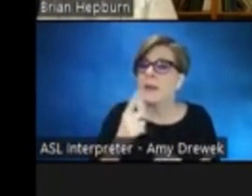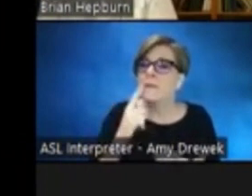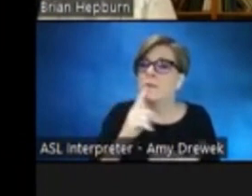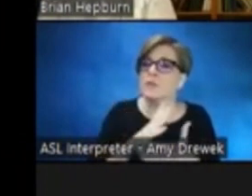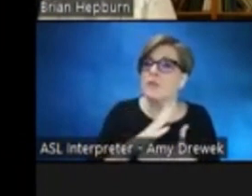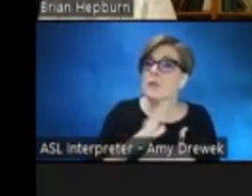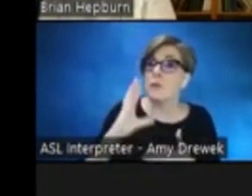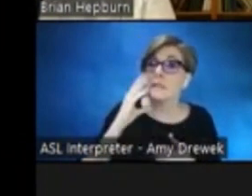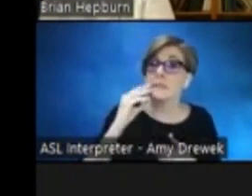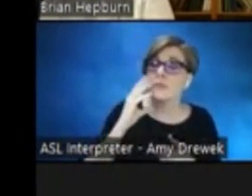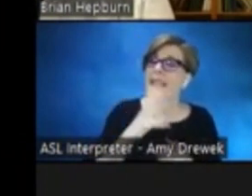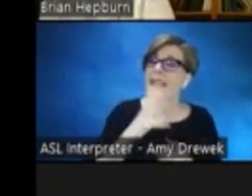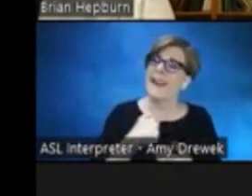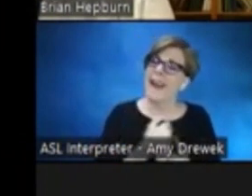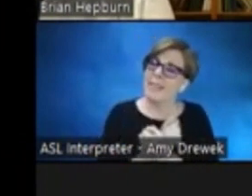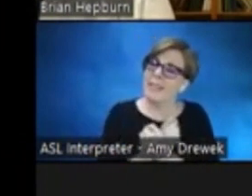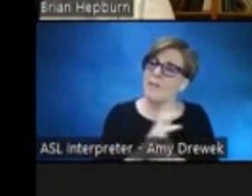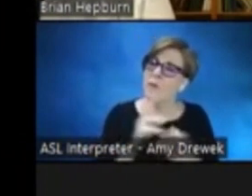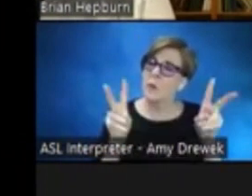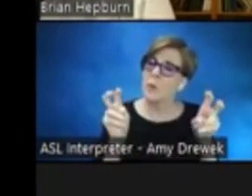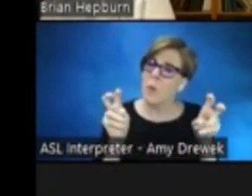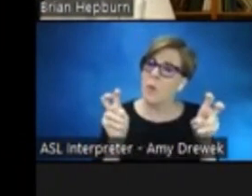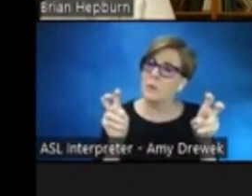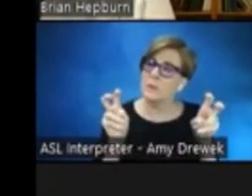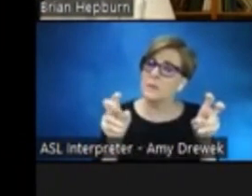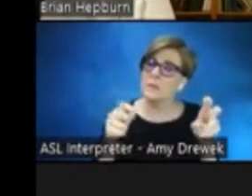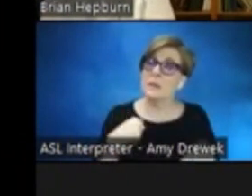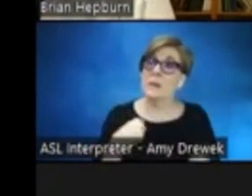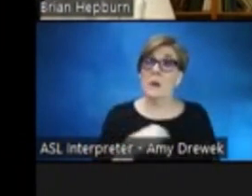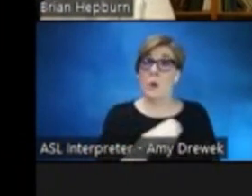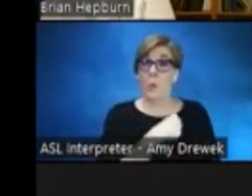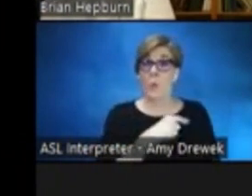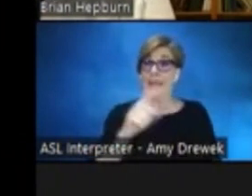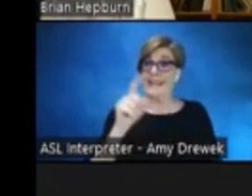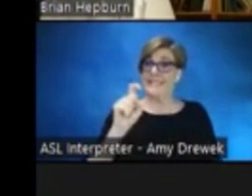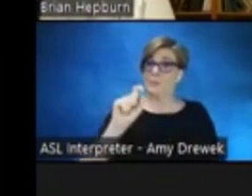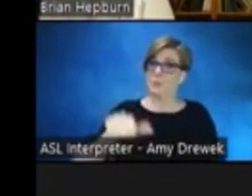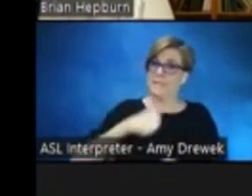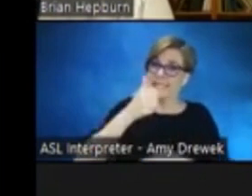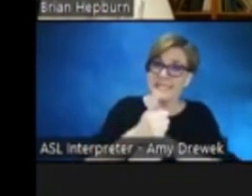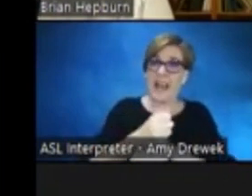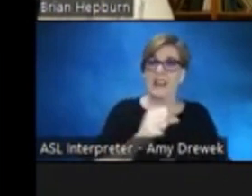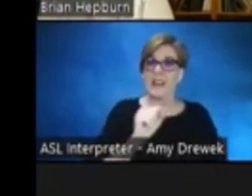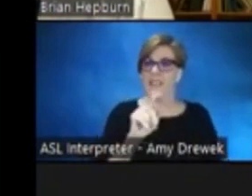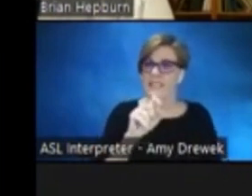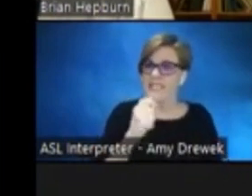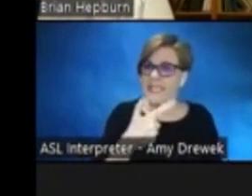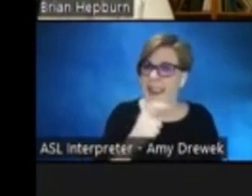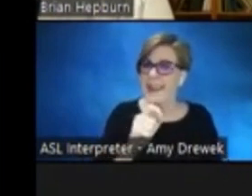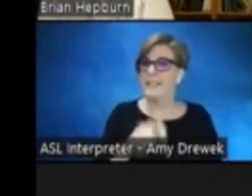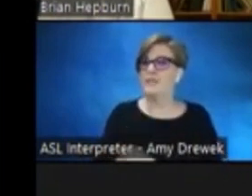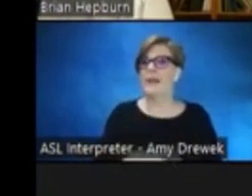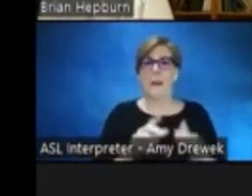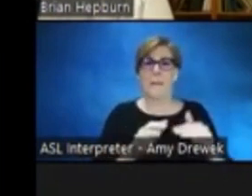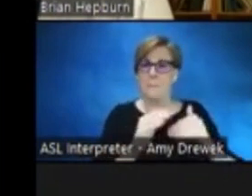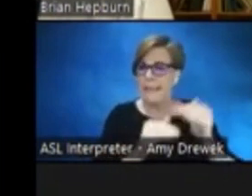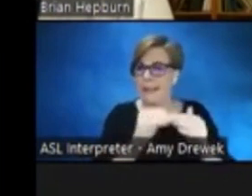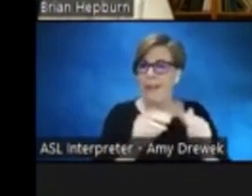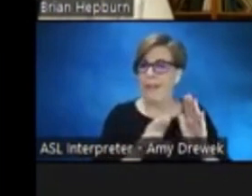LOVED YOUR QUOTE. WE NEED TO SET THE STAGE, BUILD THE RAMP FOR PEOPLE TO HAVE SPACE AND SHARE WITHOUT DISCRIMINATION.